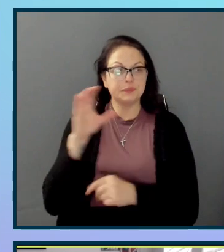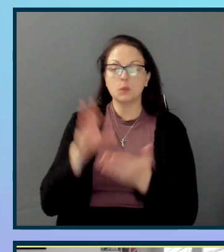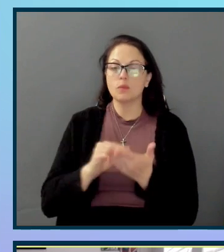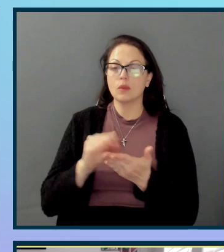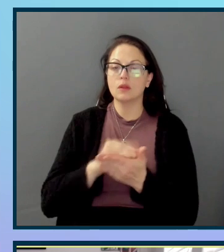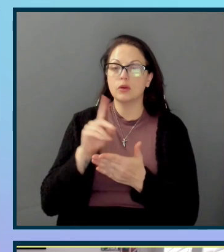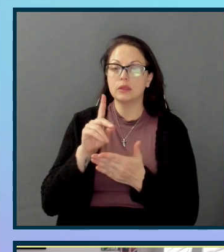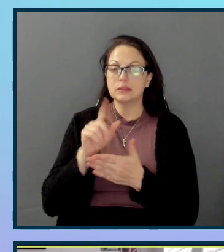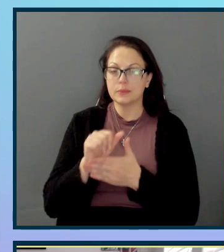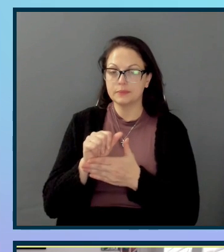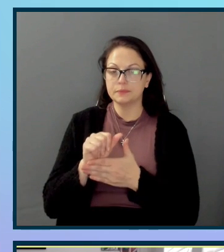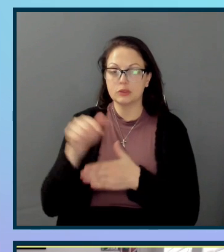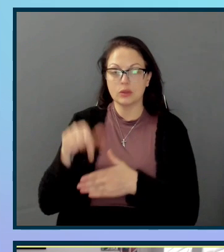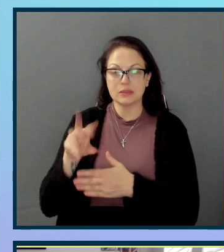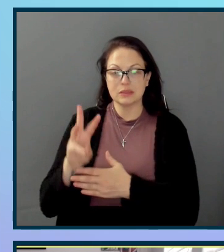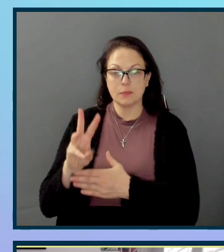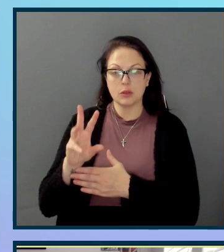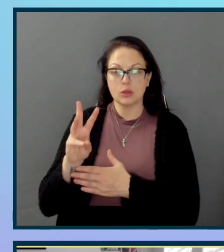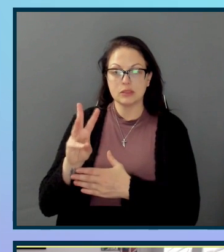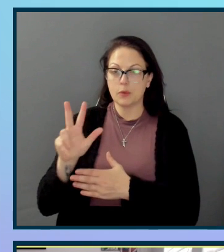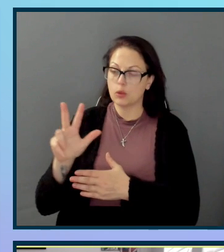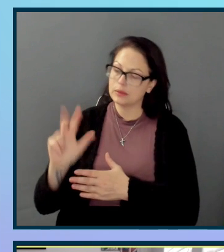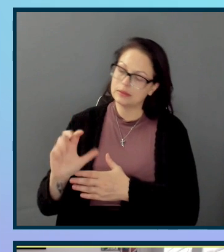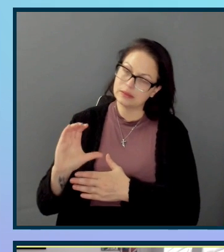So this is a W3C note with supplemental guidance.